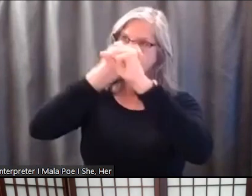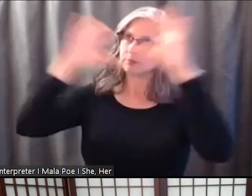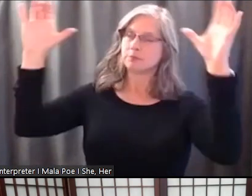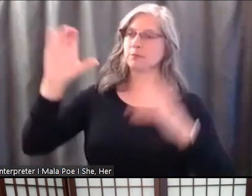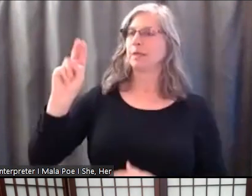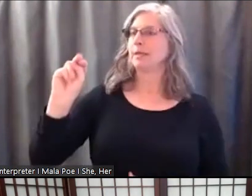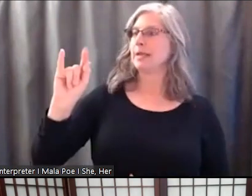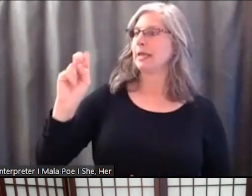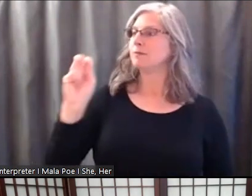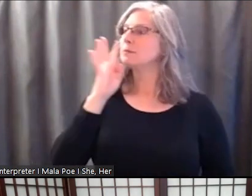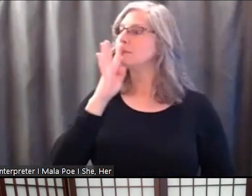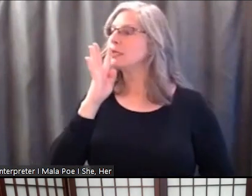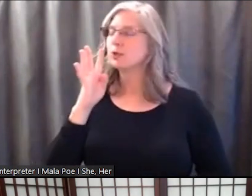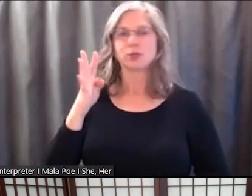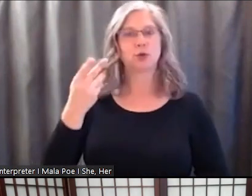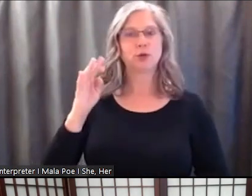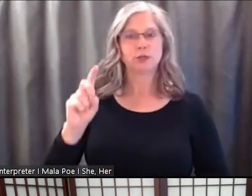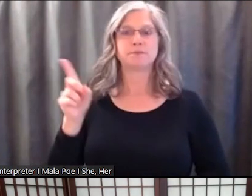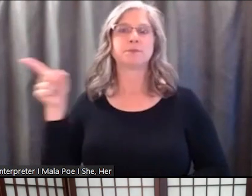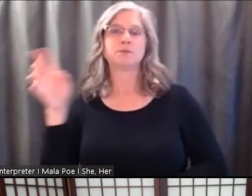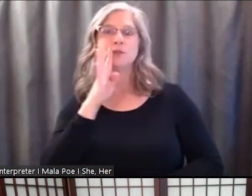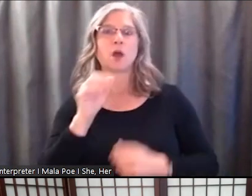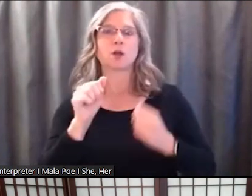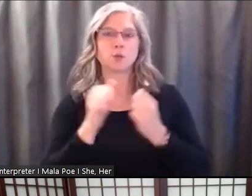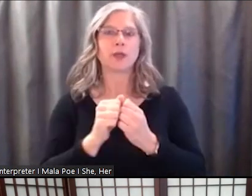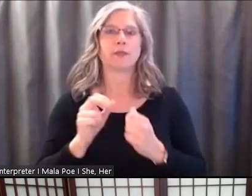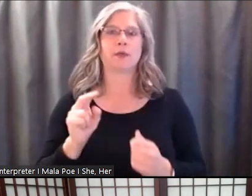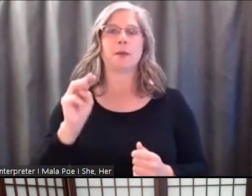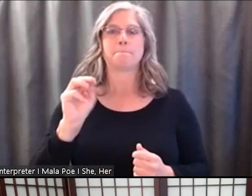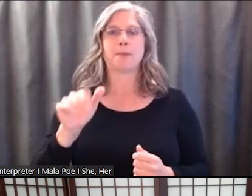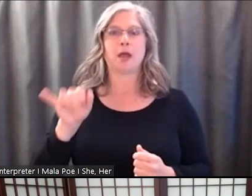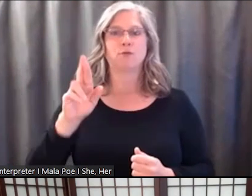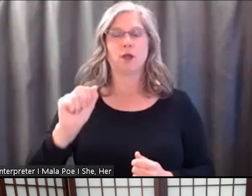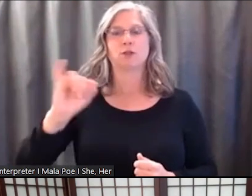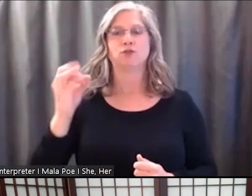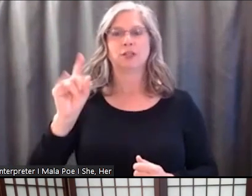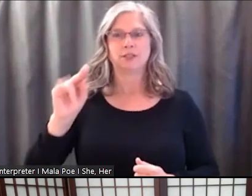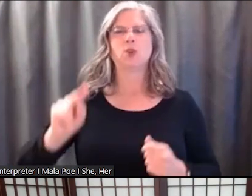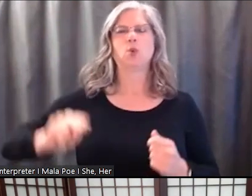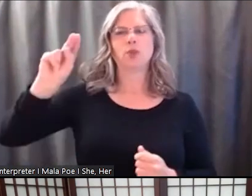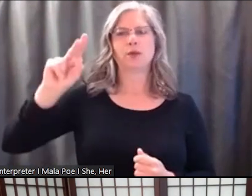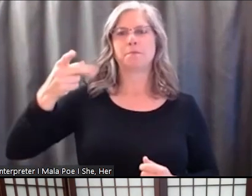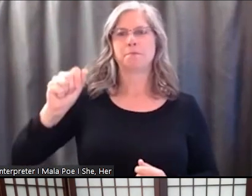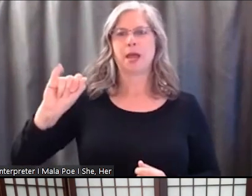Erin talked to Myra Johnson, Northern Paiute speaker, and at the time, the Warm Springs, Oregon Language Program director,